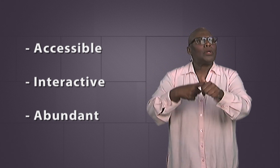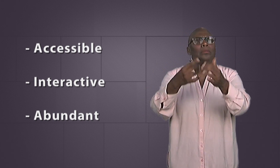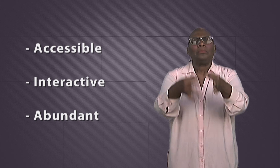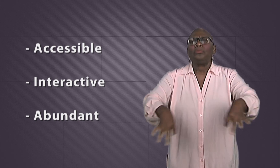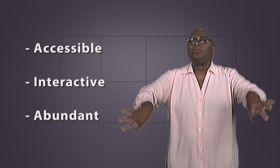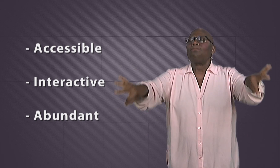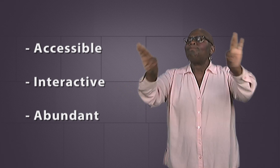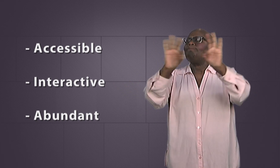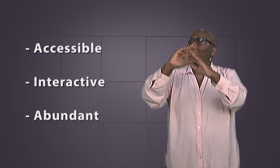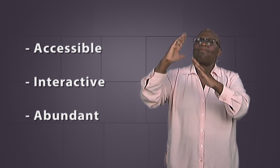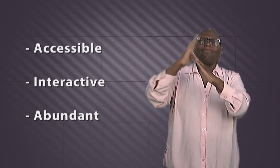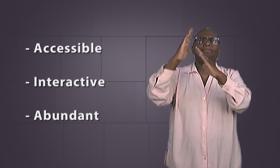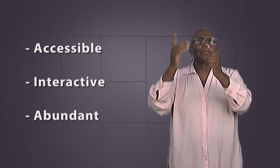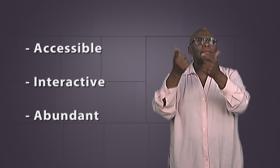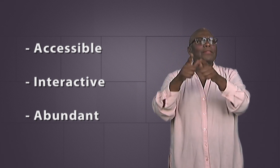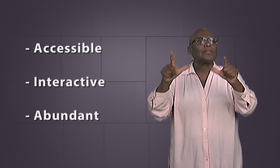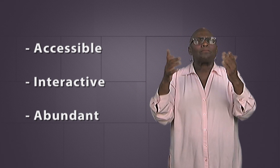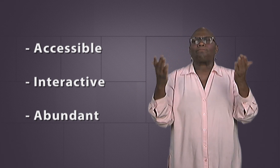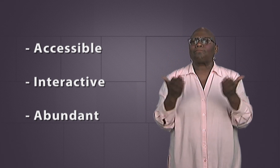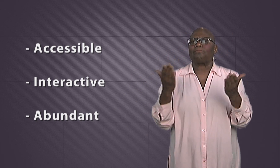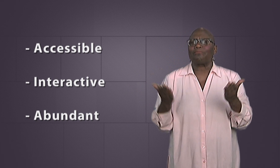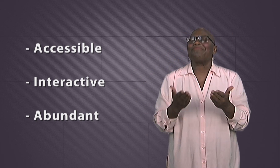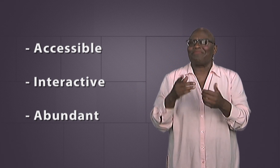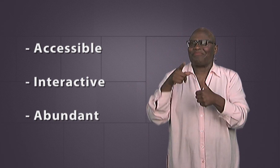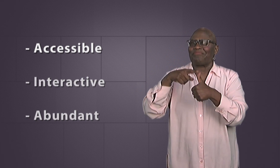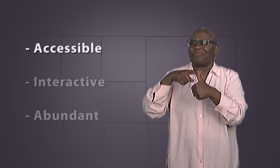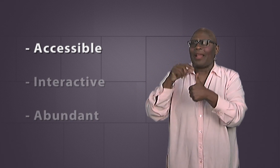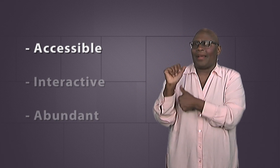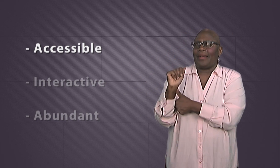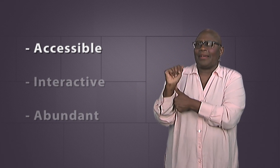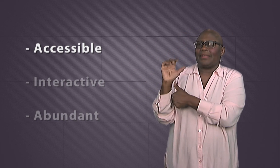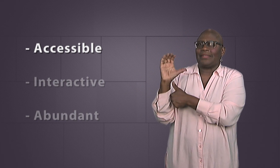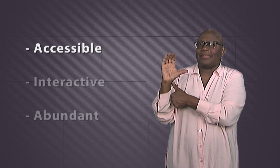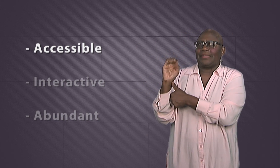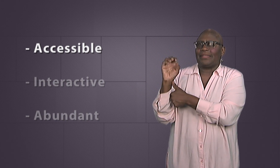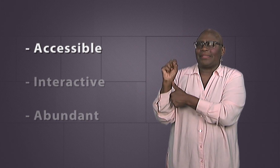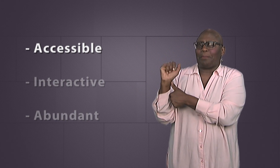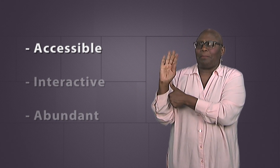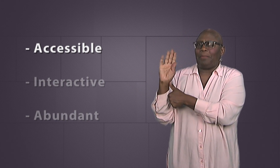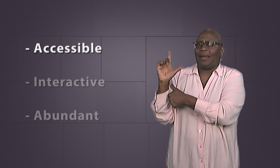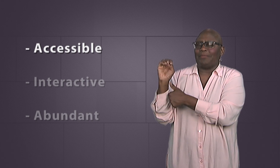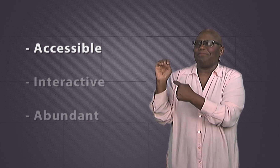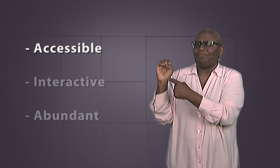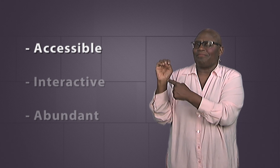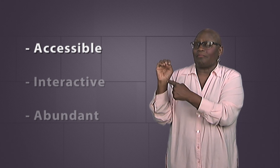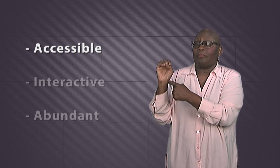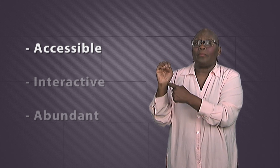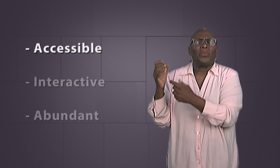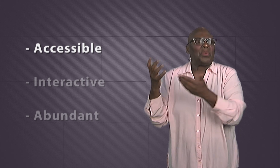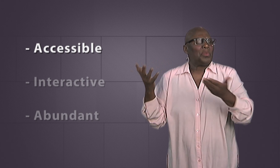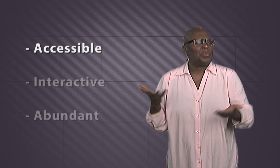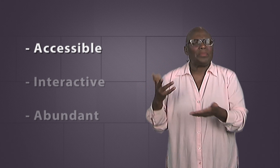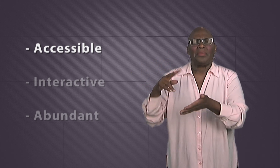First and foremost, language must be accessible.